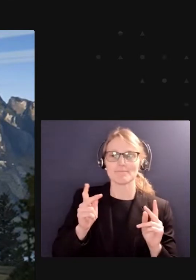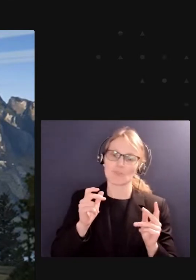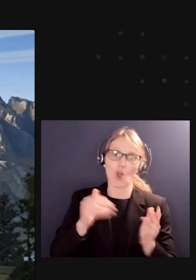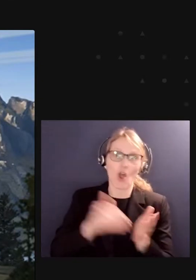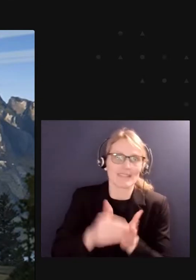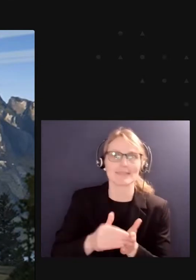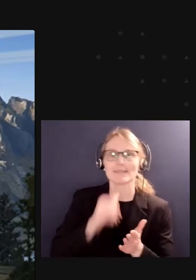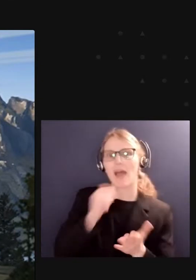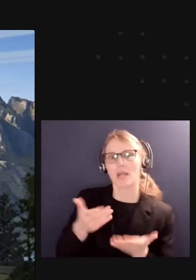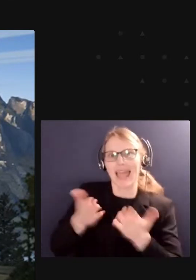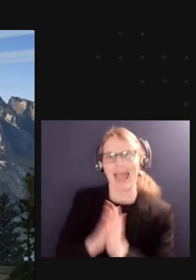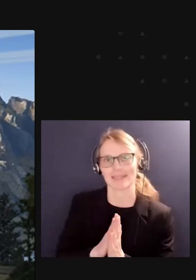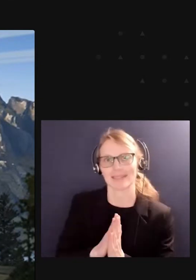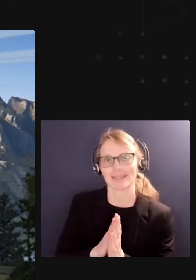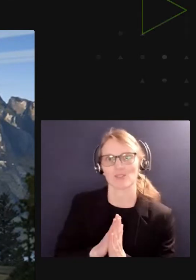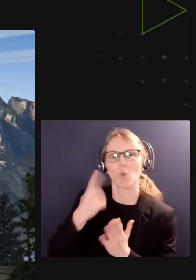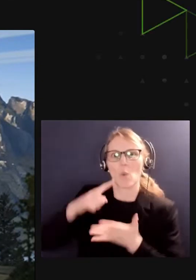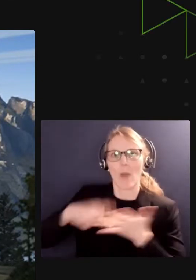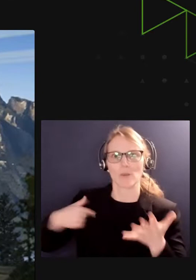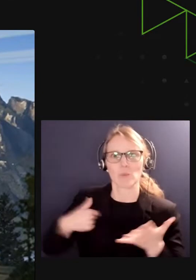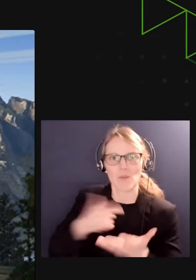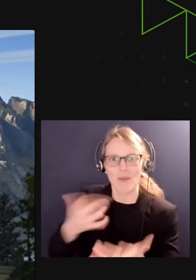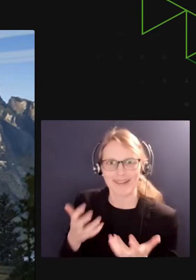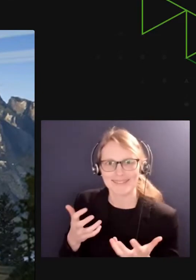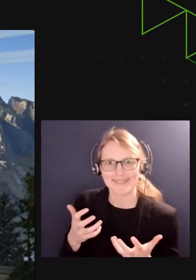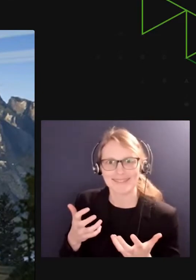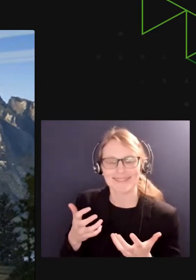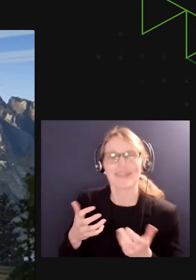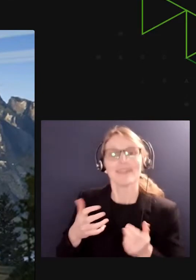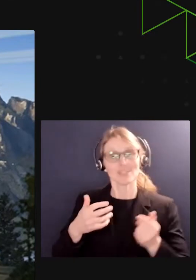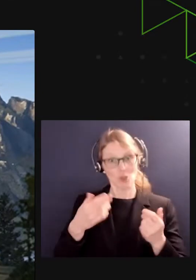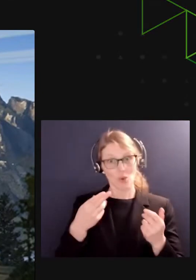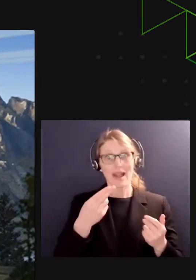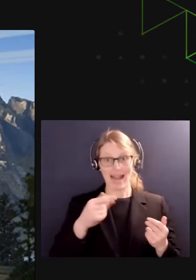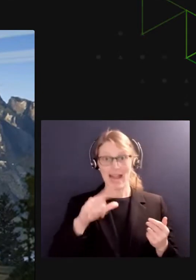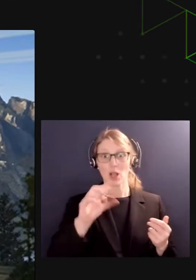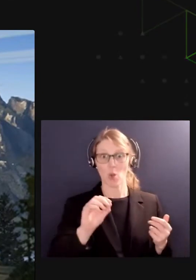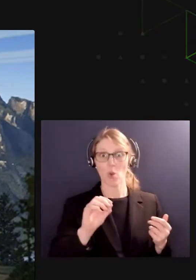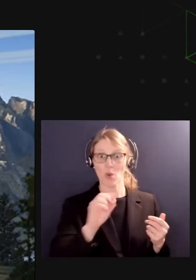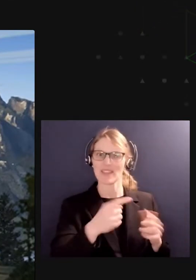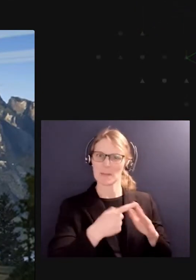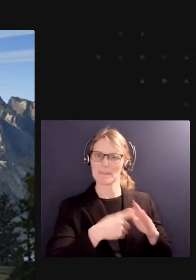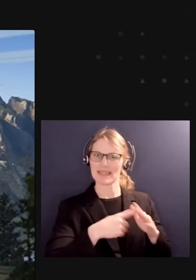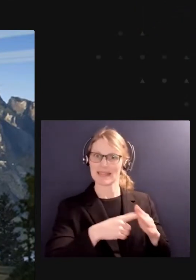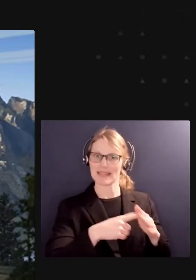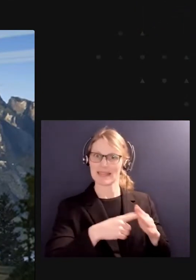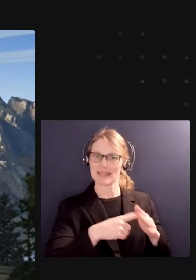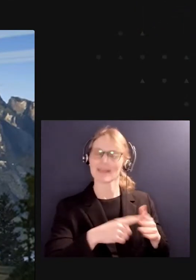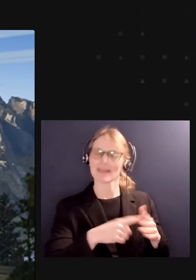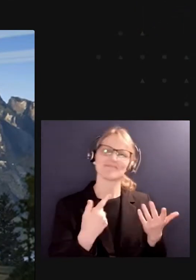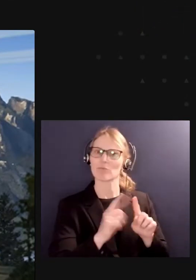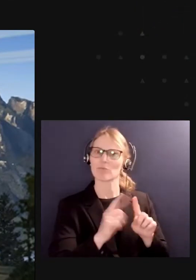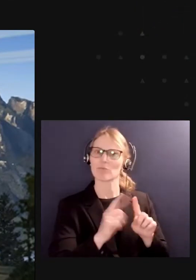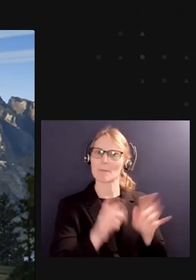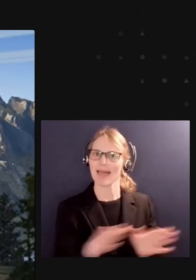And with Halo, originally, there were some different plans when we were going to amicably spin Bungie out.